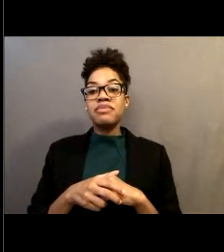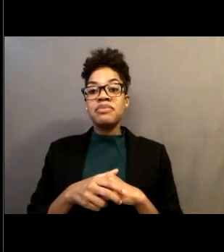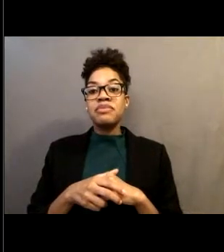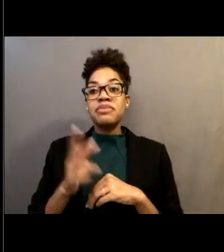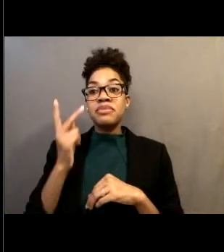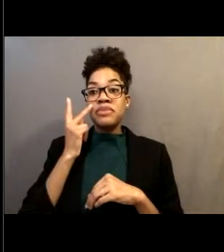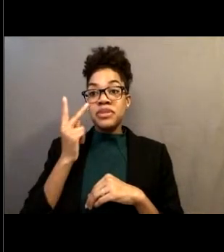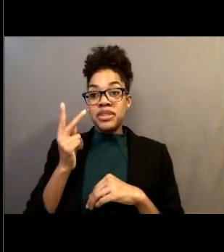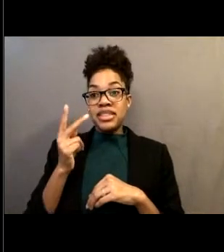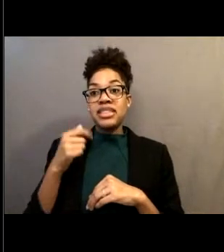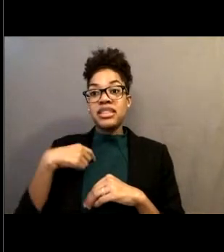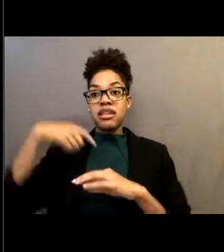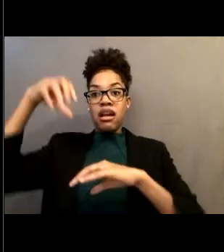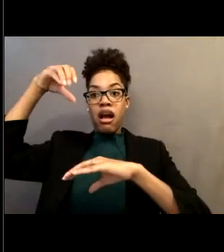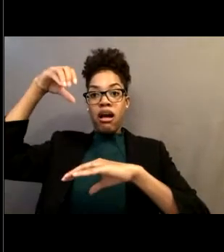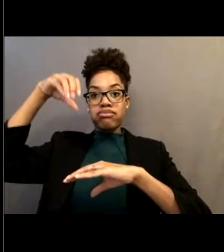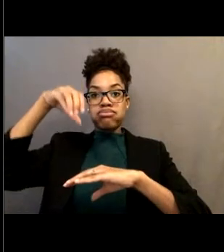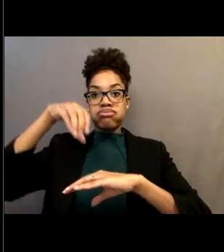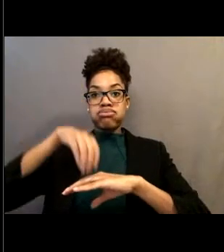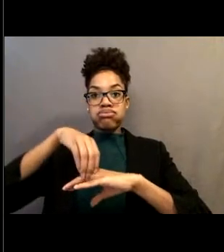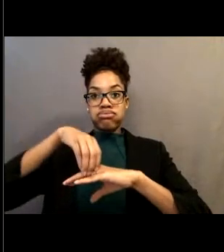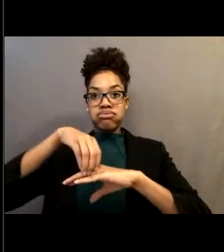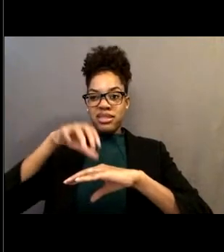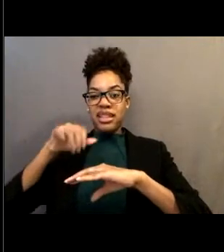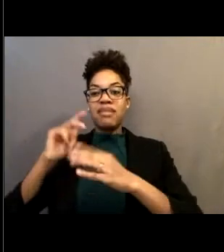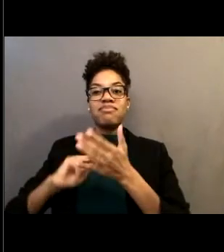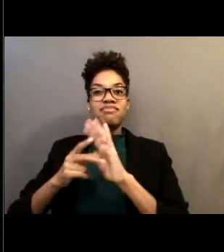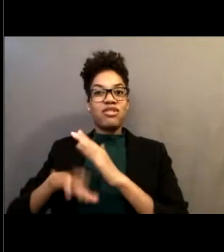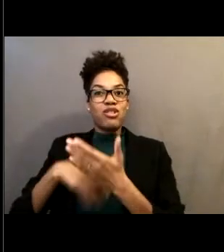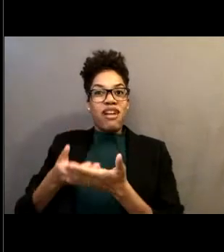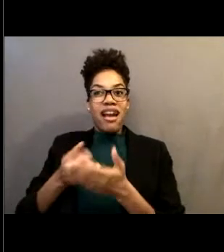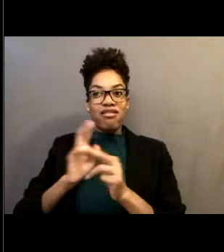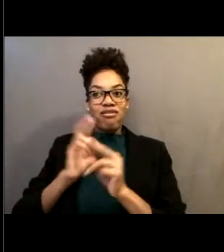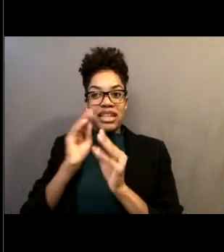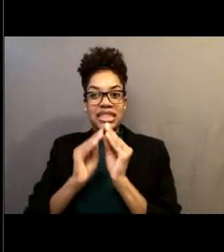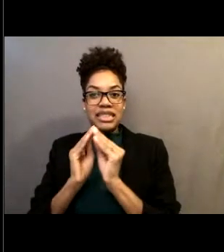And then we put it all together. And then you'll see it in the, on the right hand side is a bunch